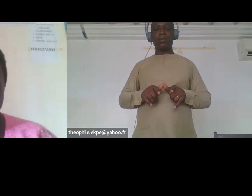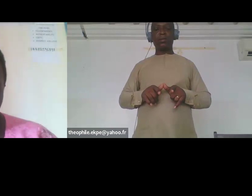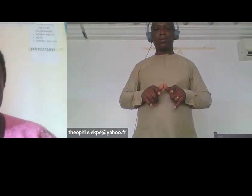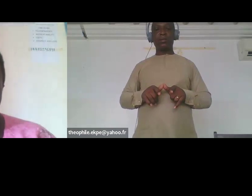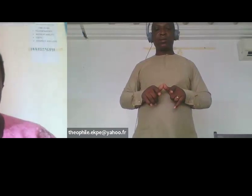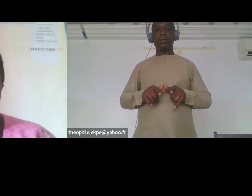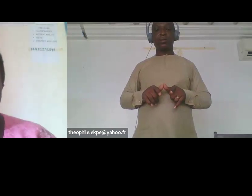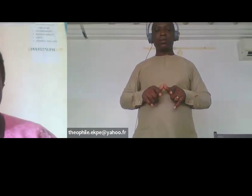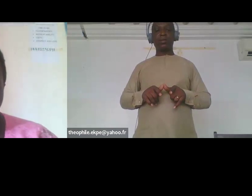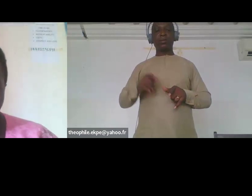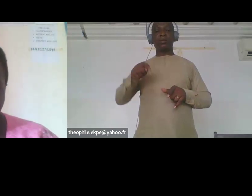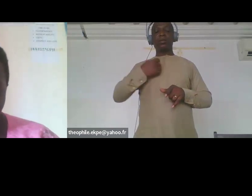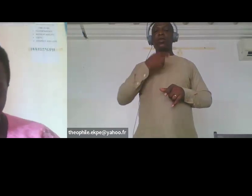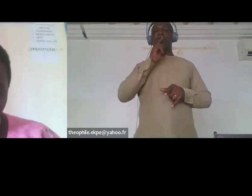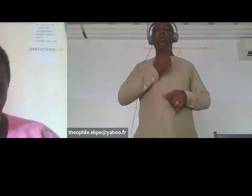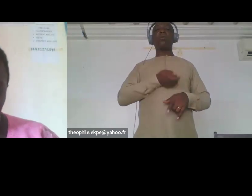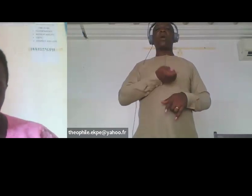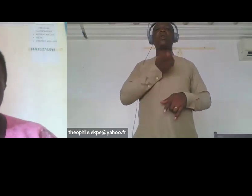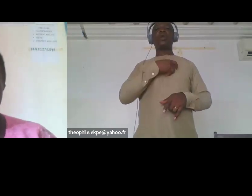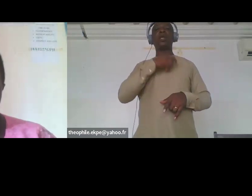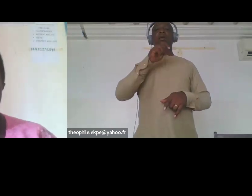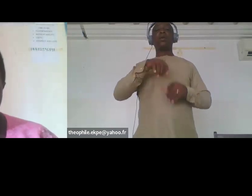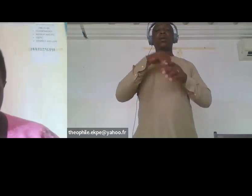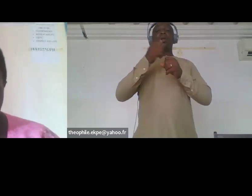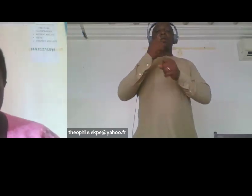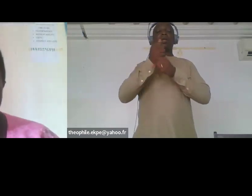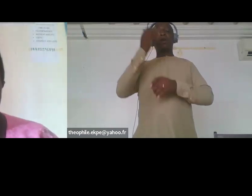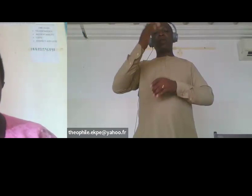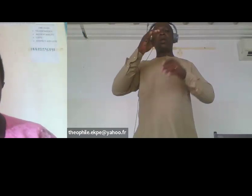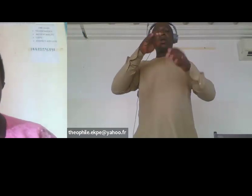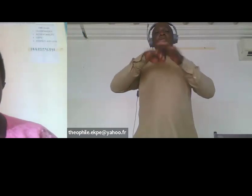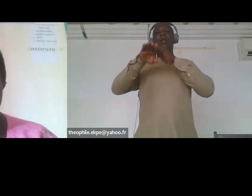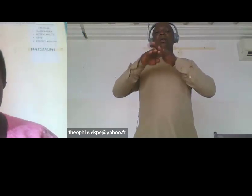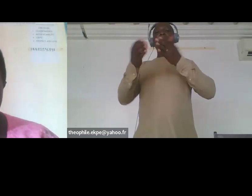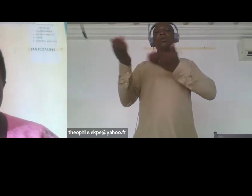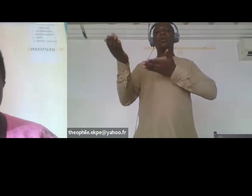confident coming un imprement Access Services